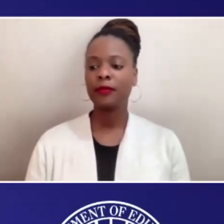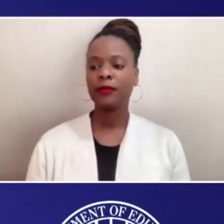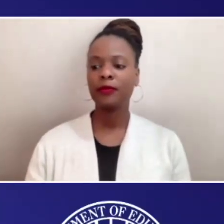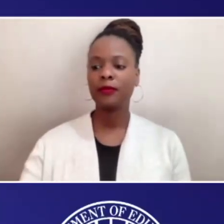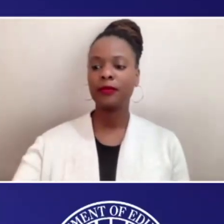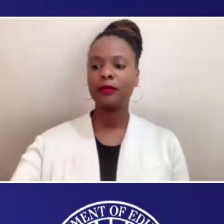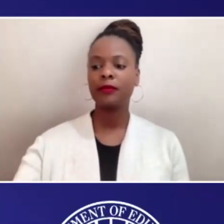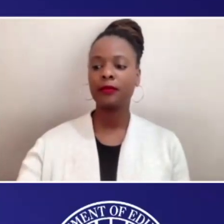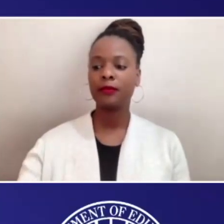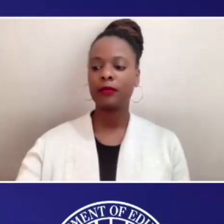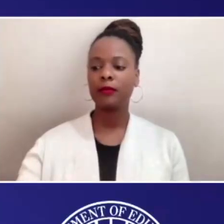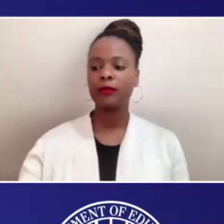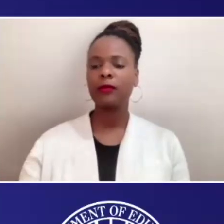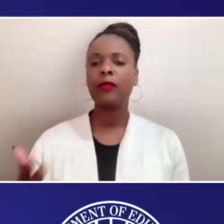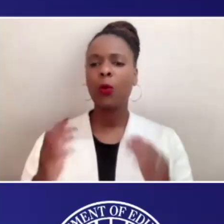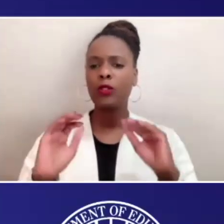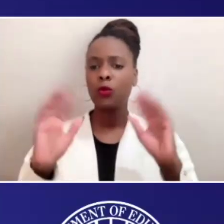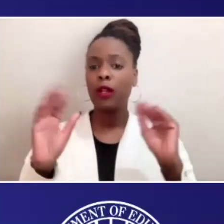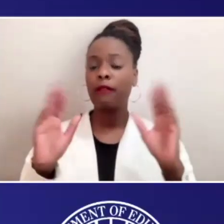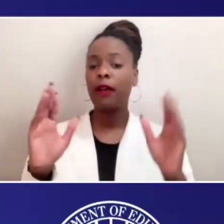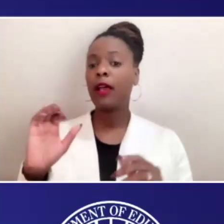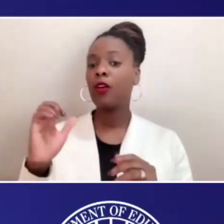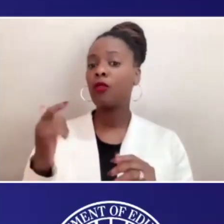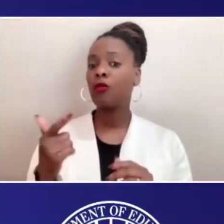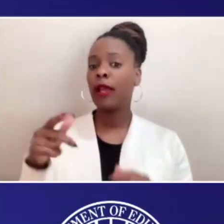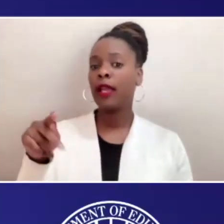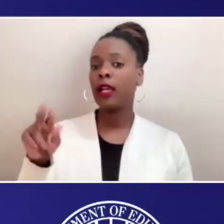I just want to clarify that the regulatory provisions that we will be taking back to